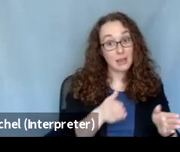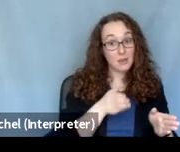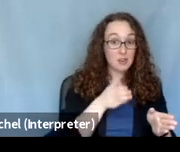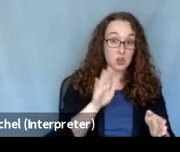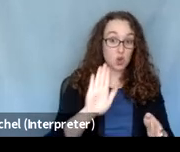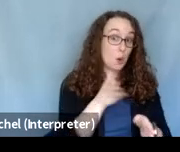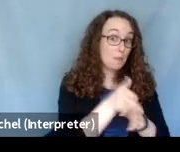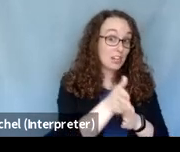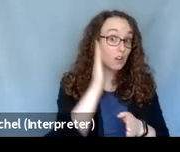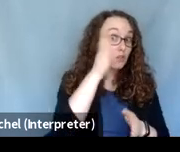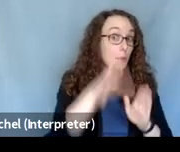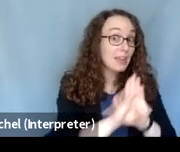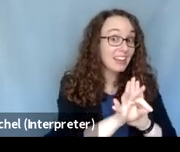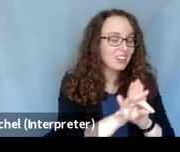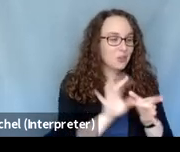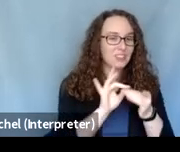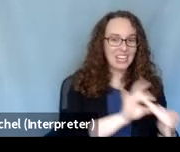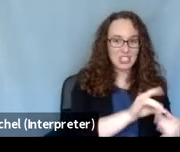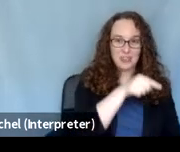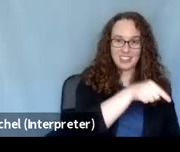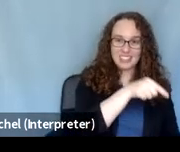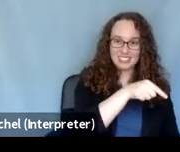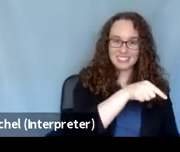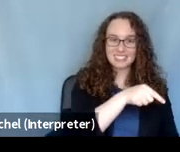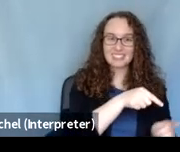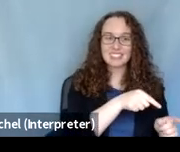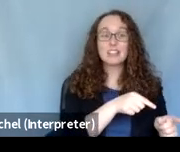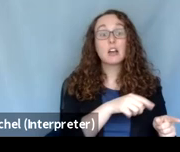Some examples of majors that fall under that pathway